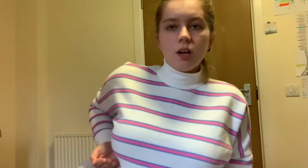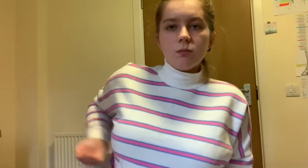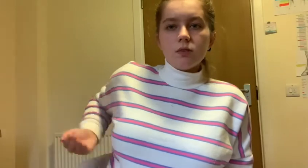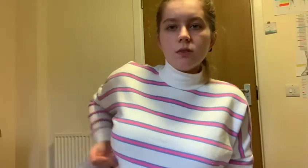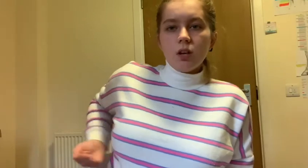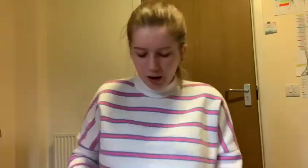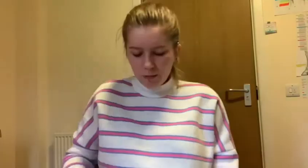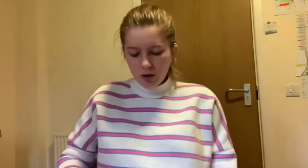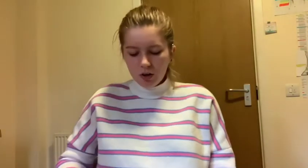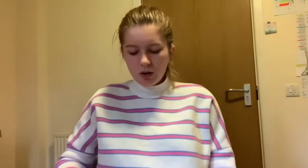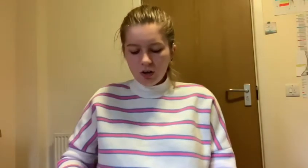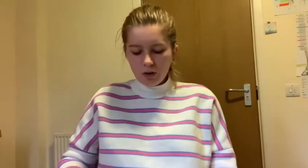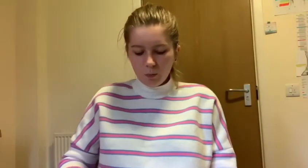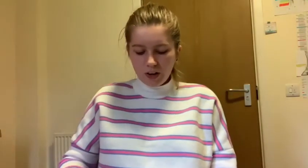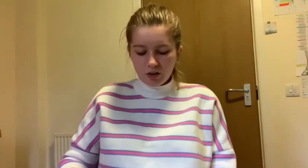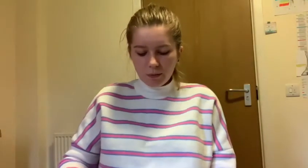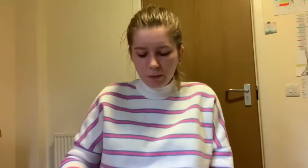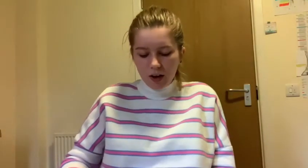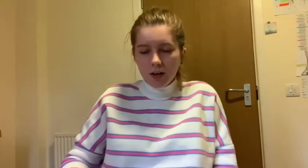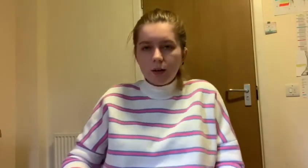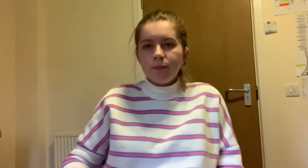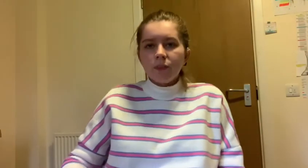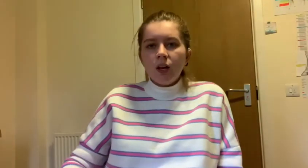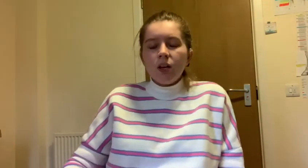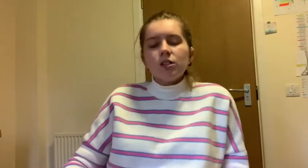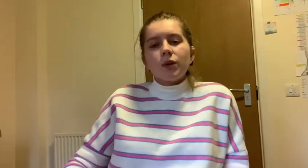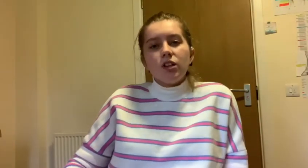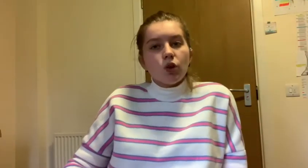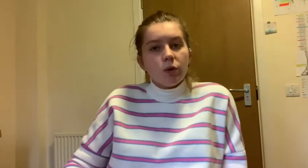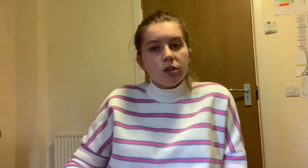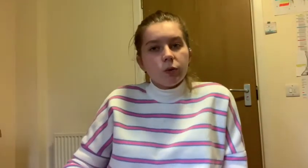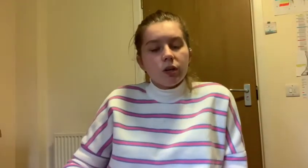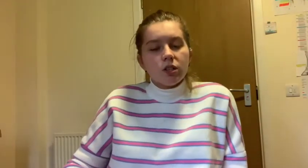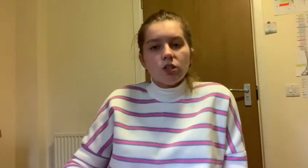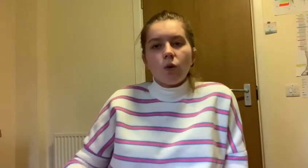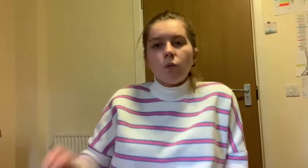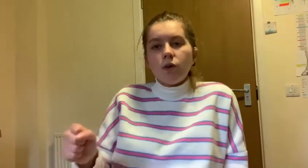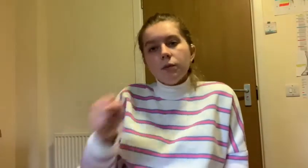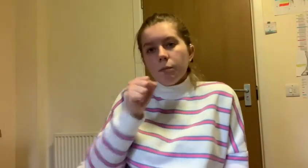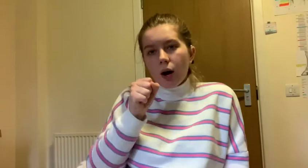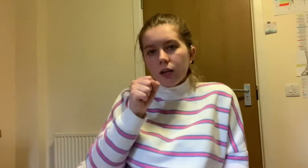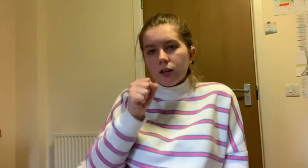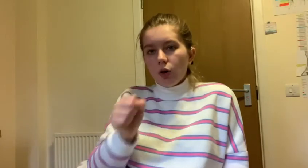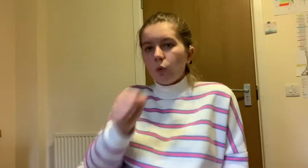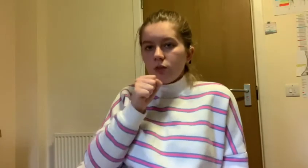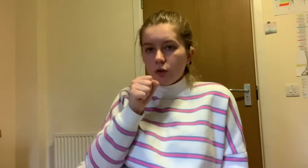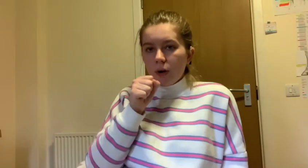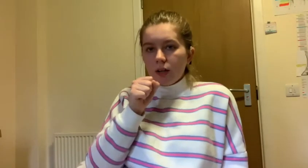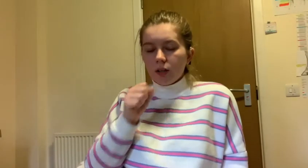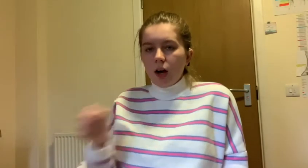"When I grab the mic" So again you don't want to be too English, so mic you're holding your mic